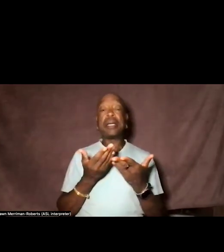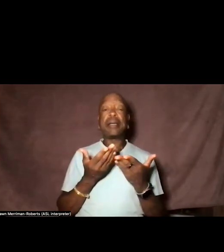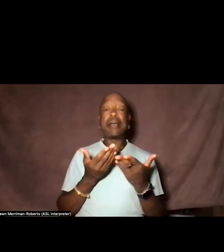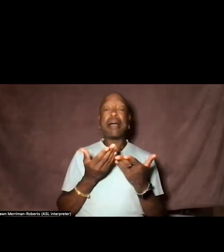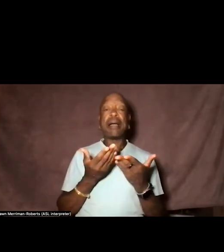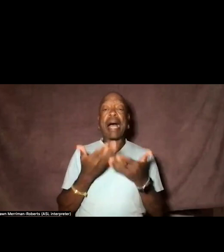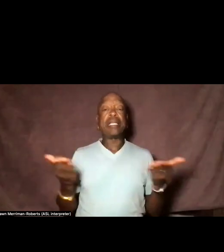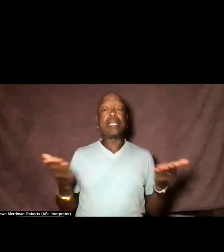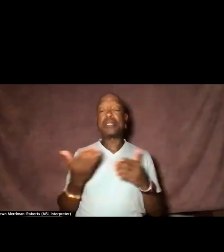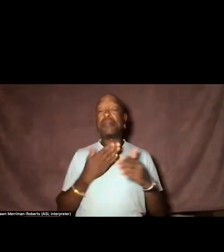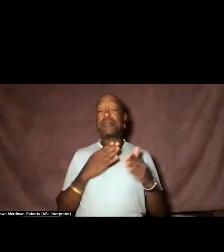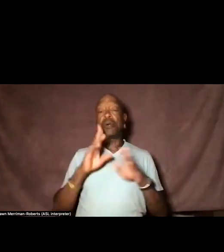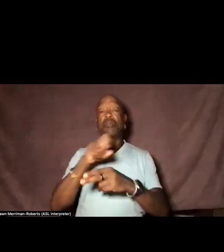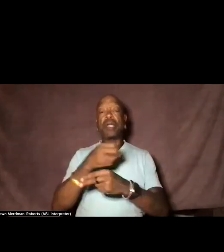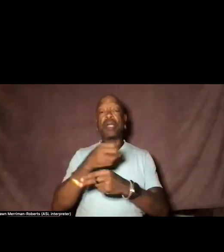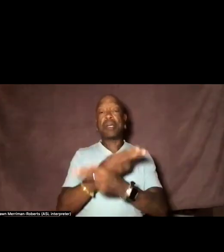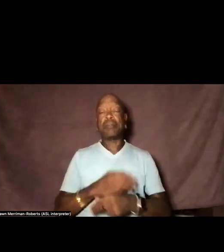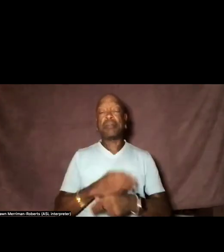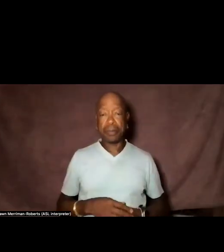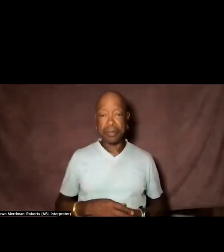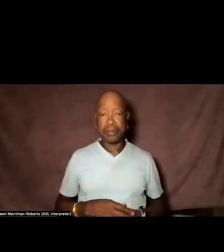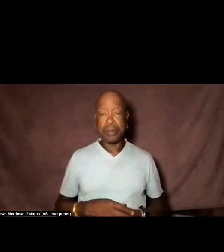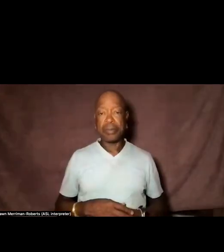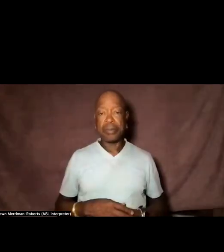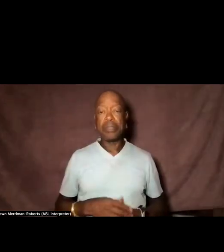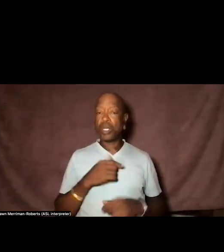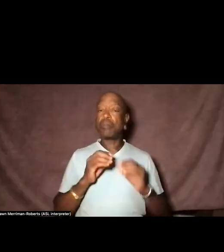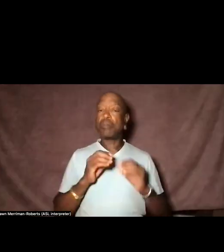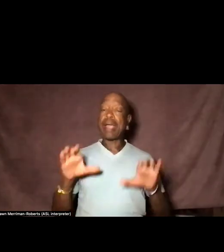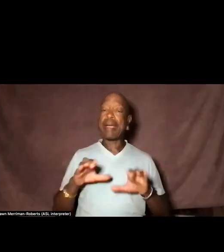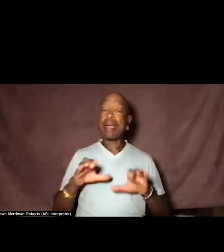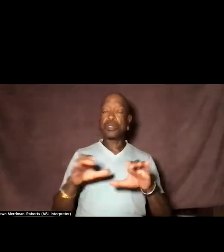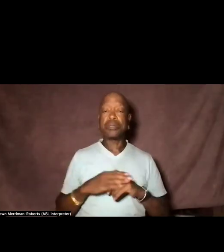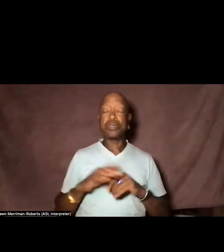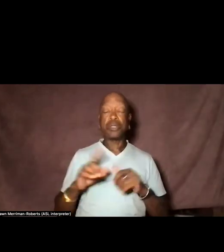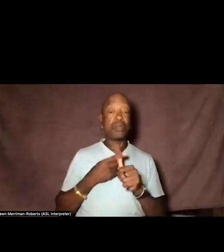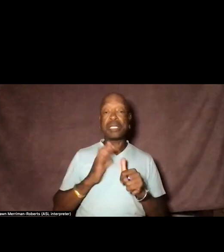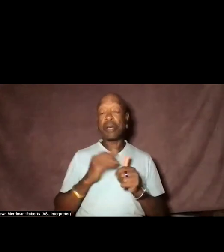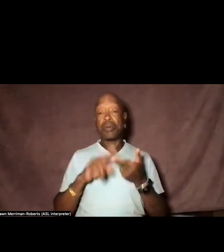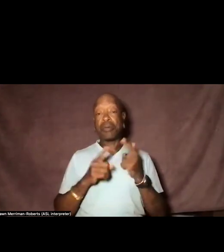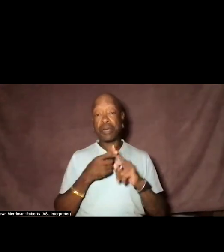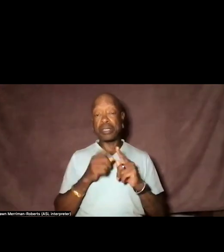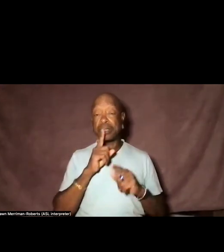we love practice here so yeah more actions firstly our friends at World Health Network